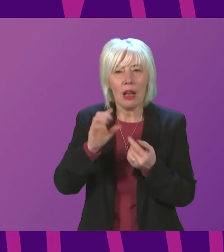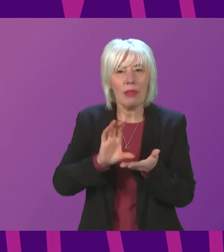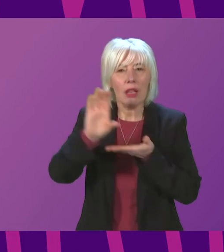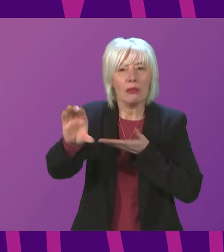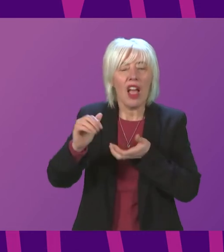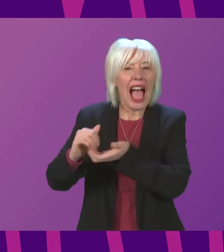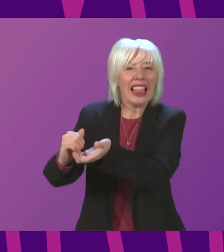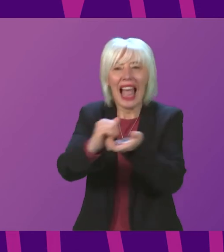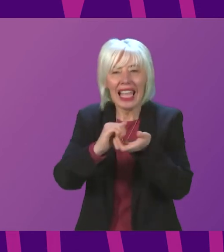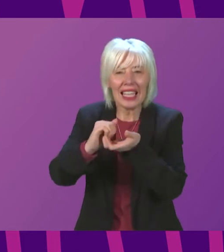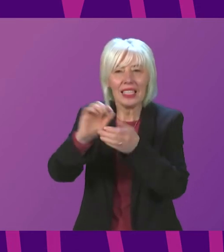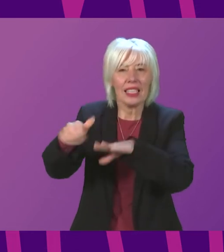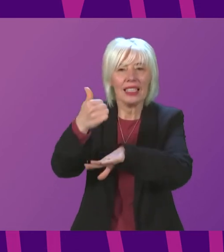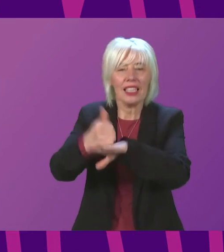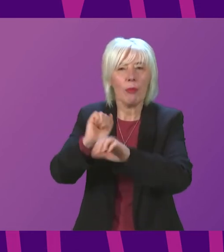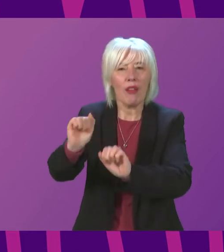establishment of a lived experience respiratory network.